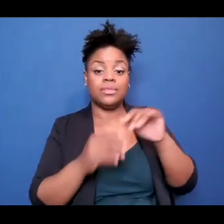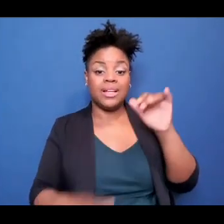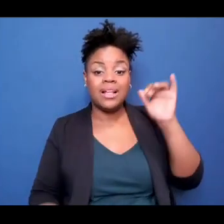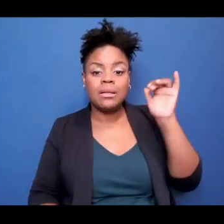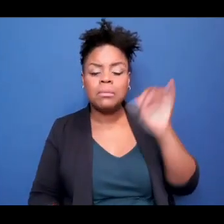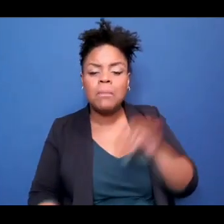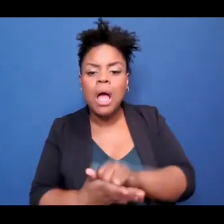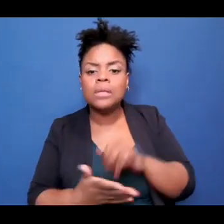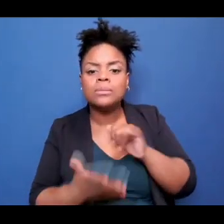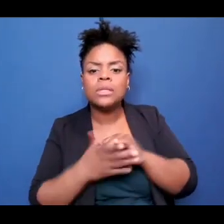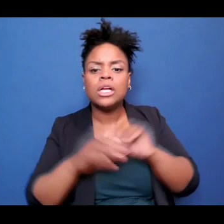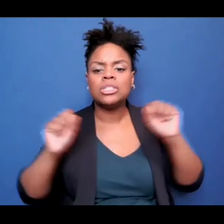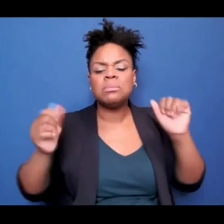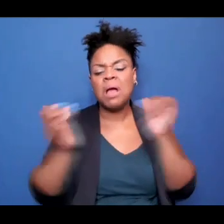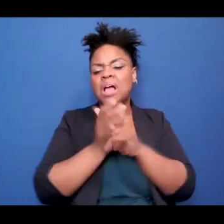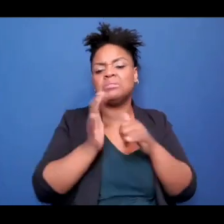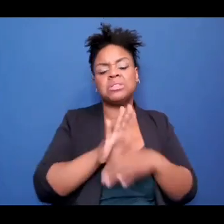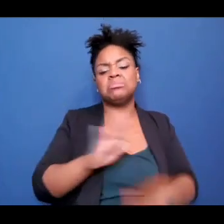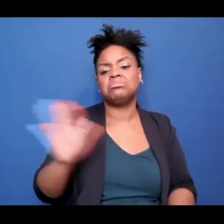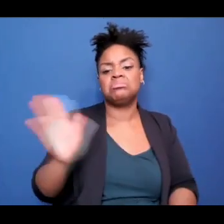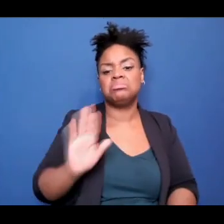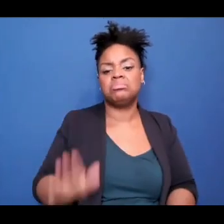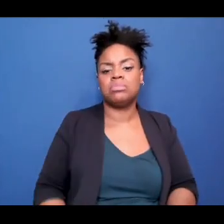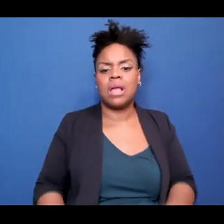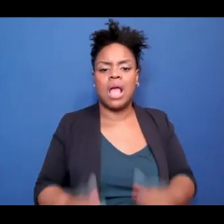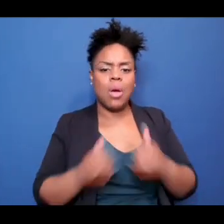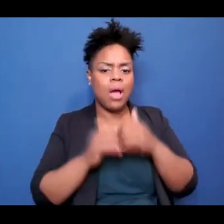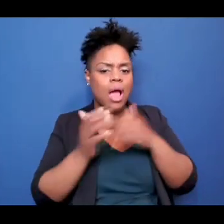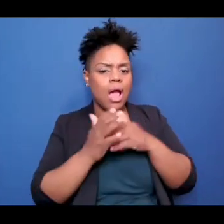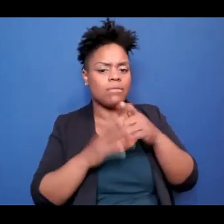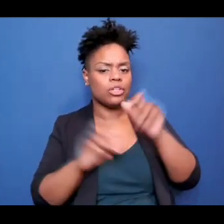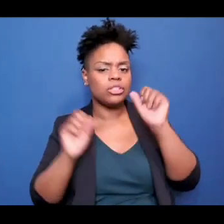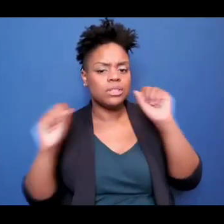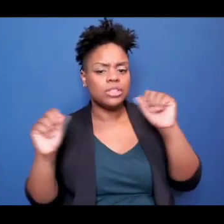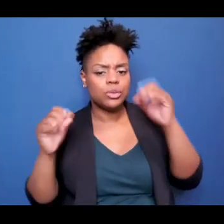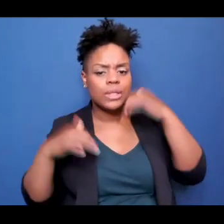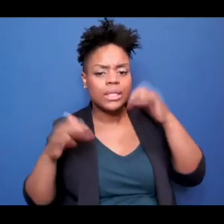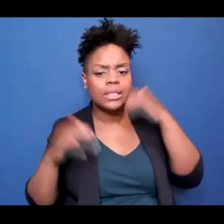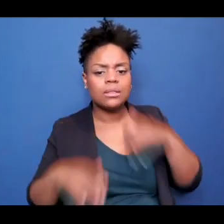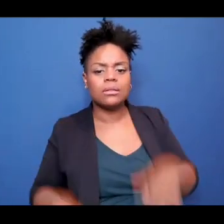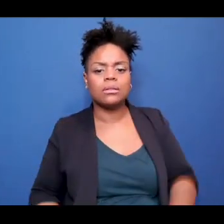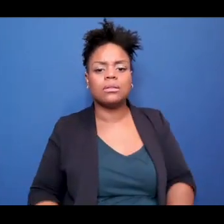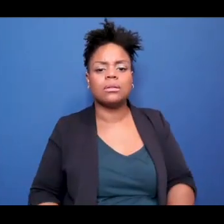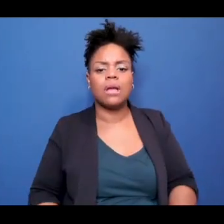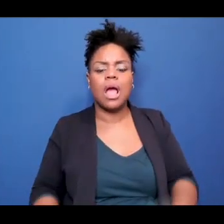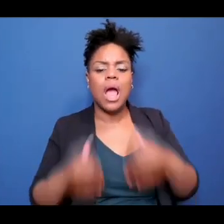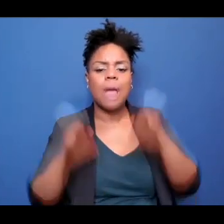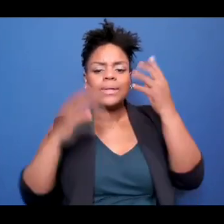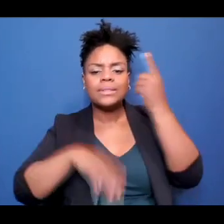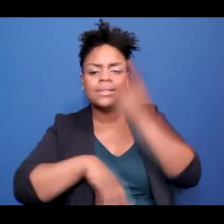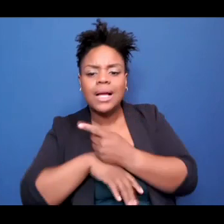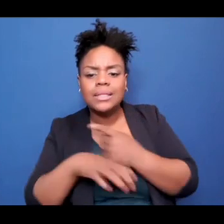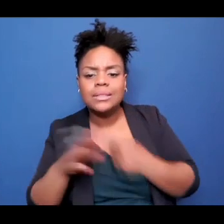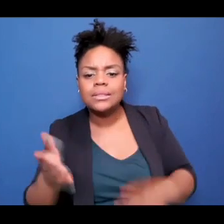INSTEAD STRUCTURALLY UNABLE TO EXERCISE? WHAT IF PARTICIPANTS WERE ASKED INSTEAD OF, YOU KNOW, HOW OFTEN DID YOU EXERCISE ENOUGH TO SWEAT